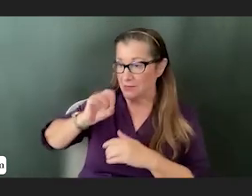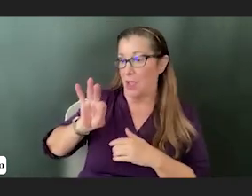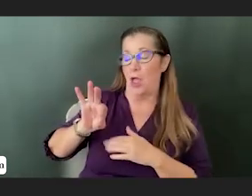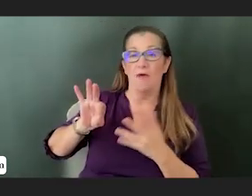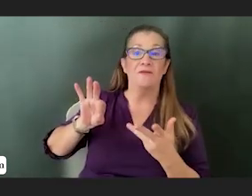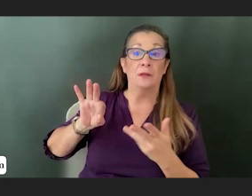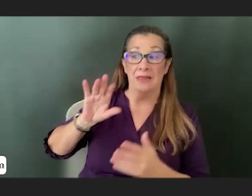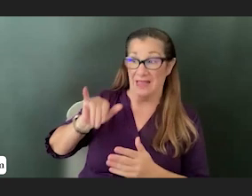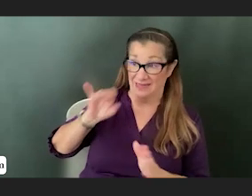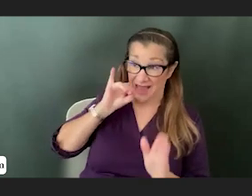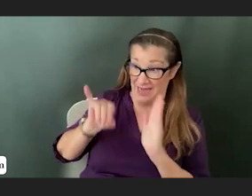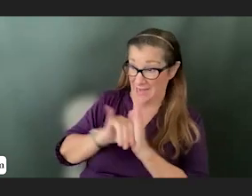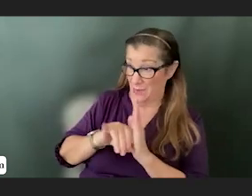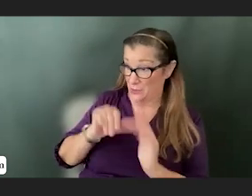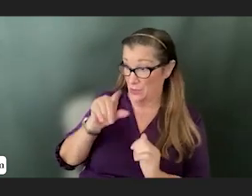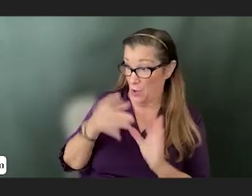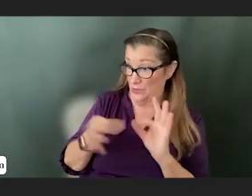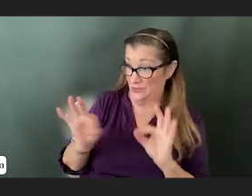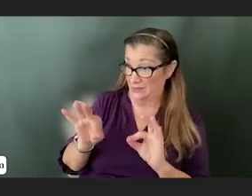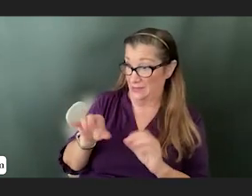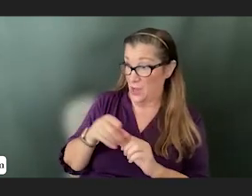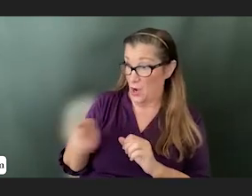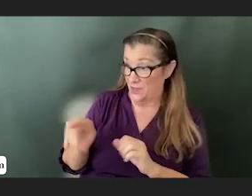Is that image and the alt text doing the job to that individual.